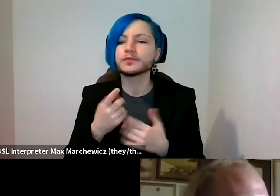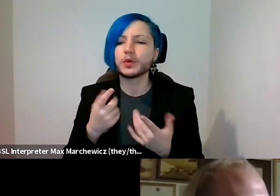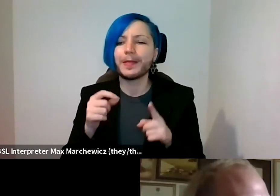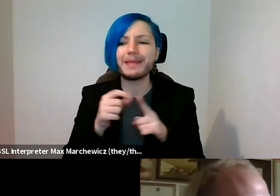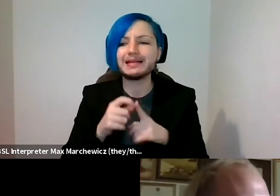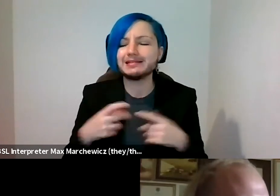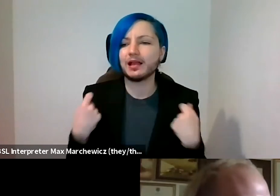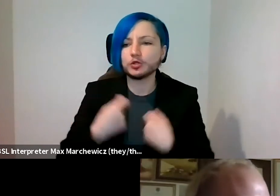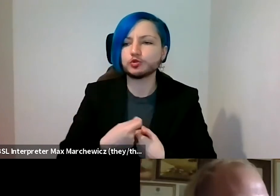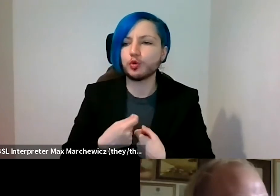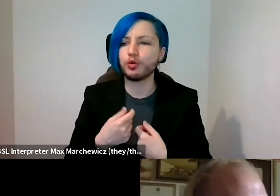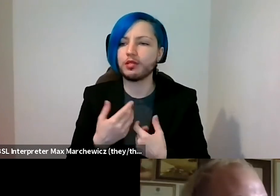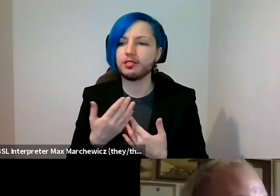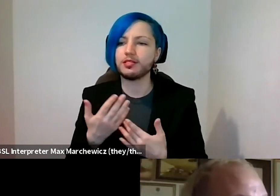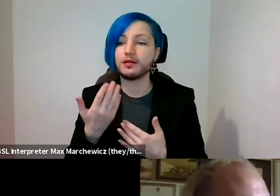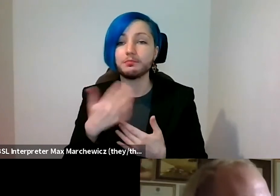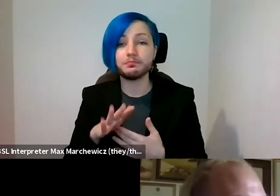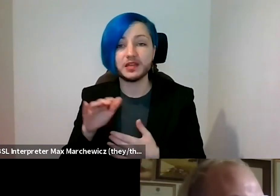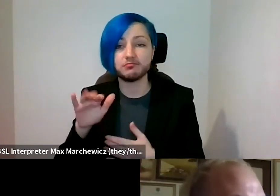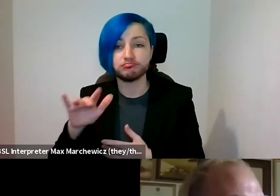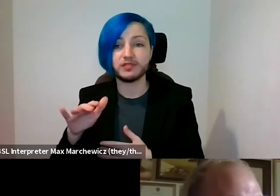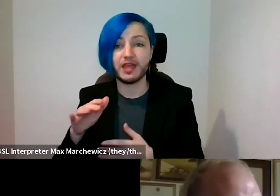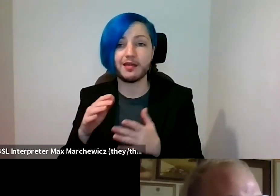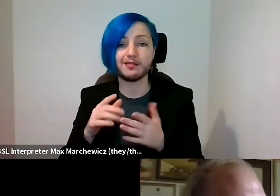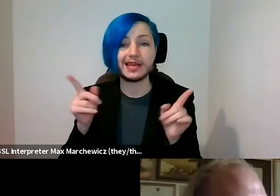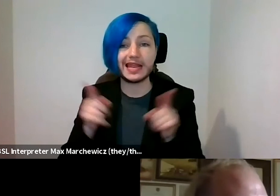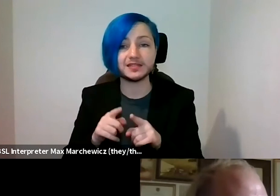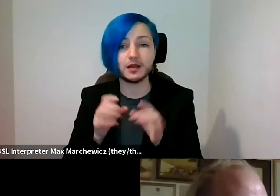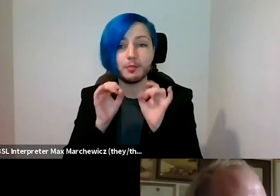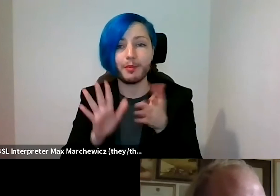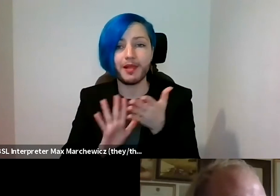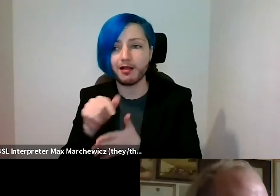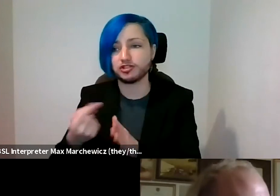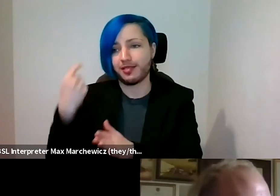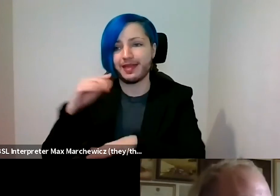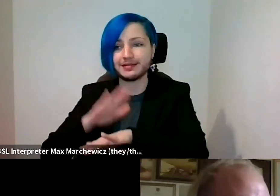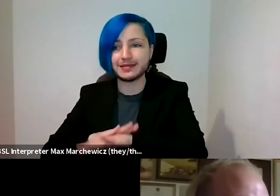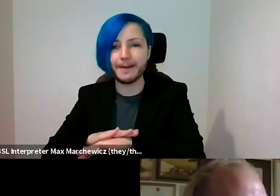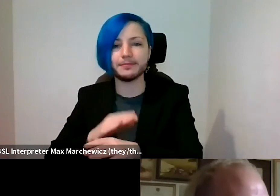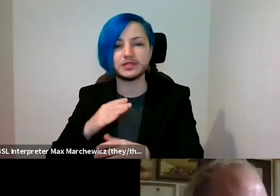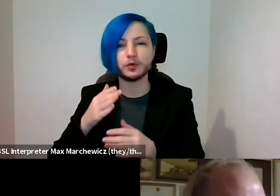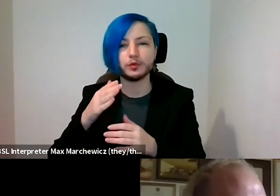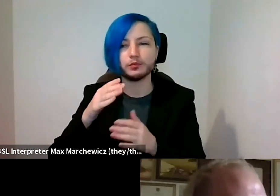in what would have been considered Indian popular culture at the time of the late 18th and early 19th century?